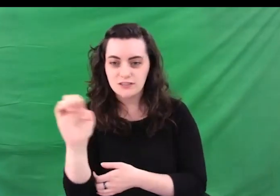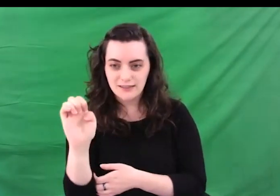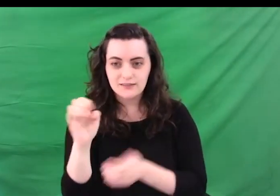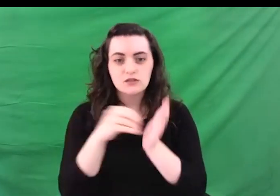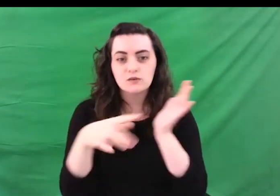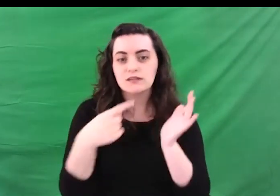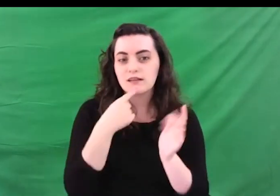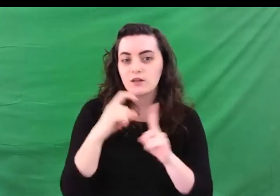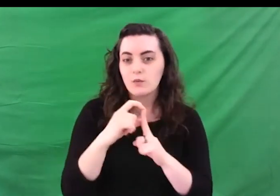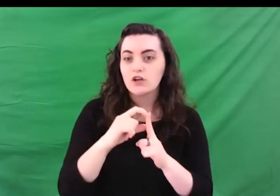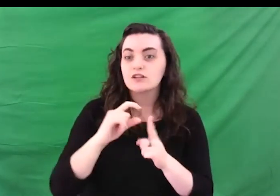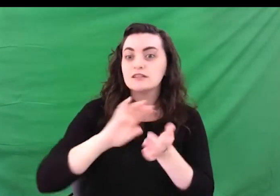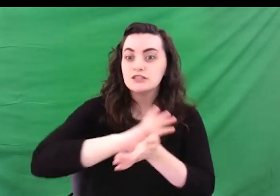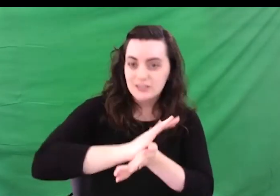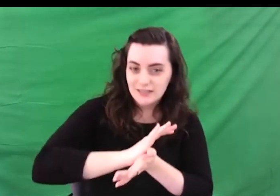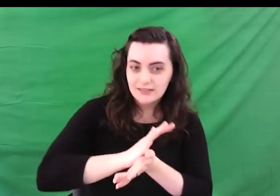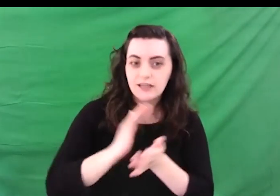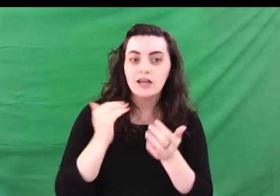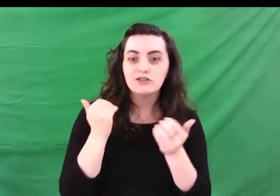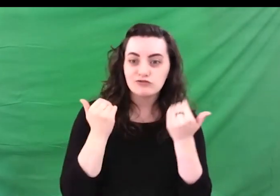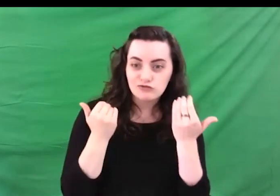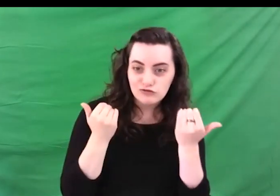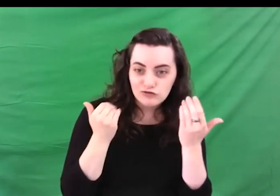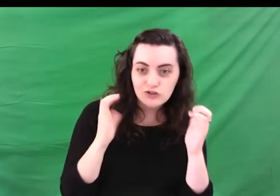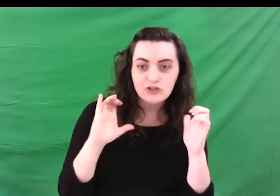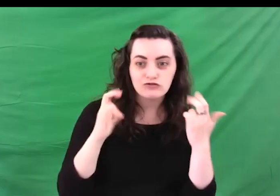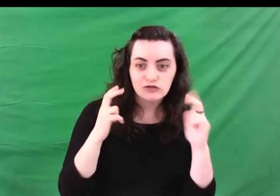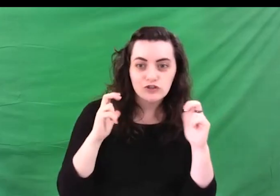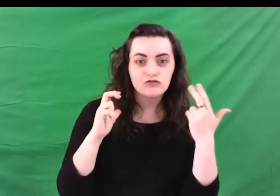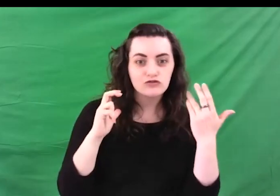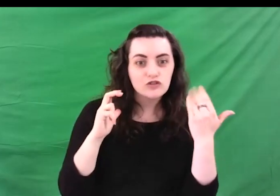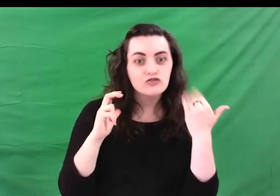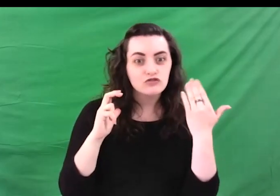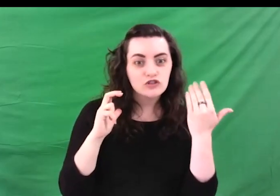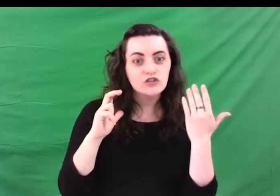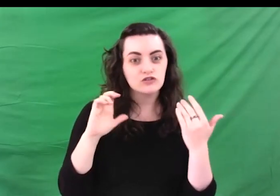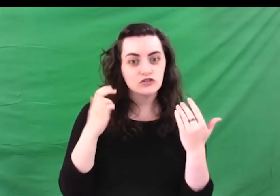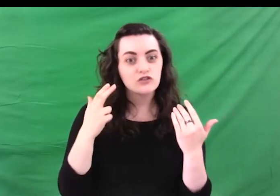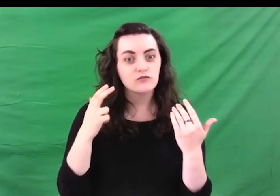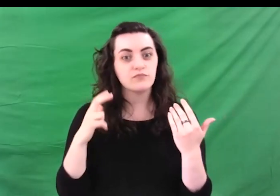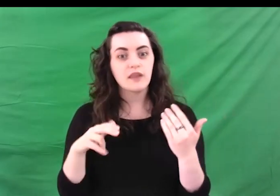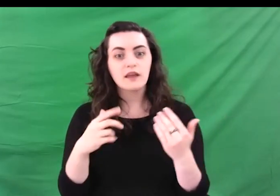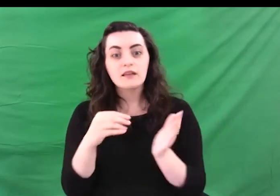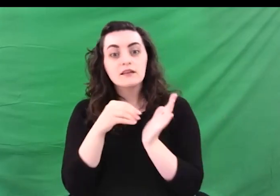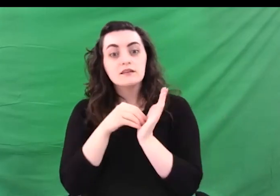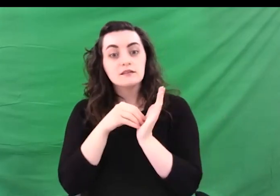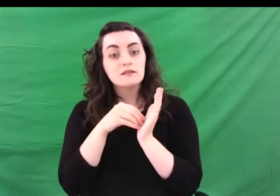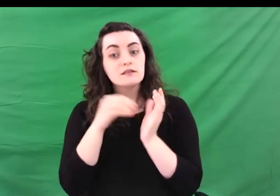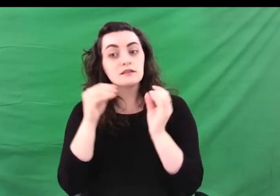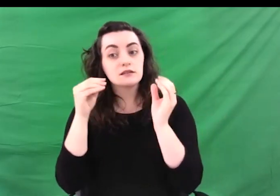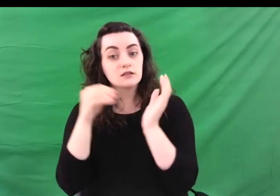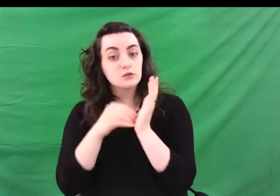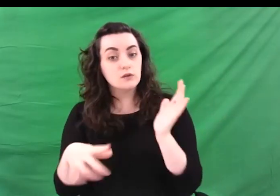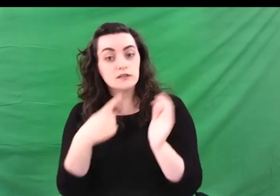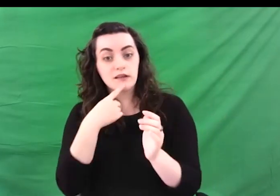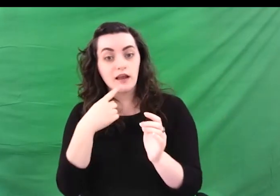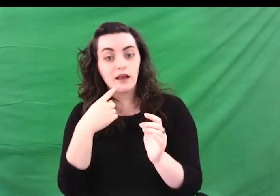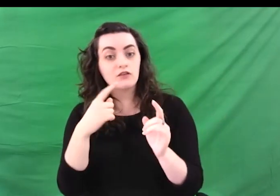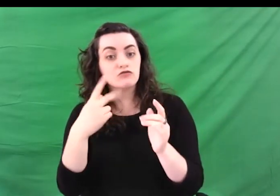And then they would go, "ch", "ch", "ch". And the teacher would say sheep, and all the students would say sheep.